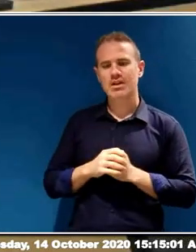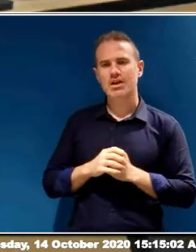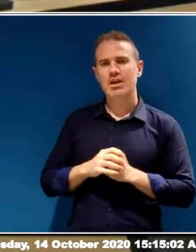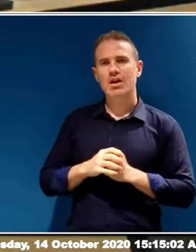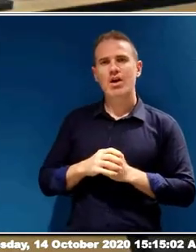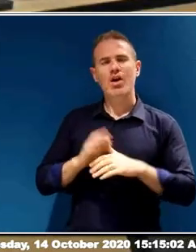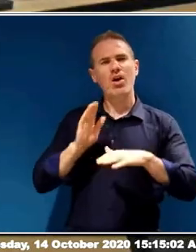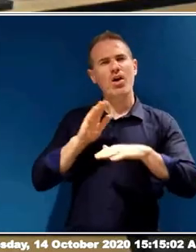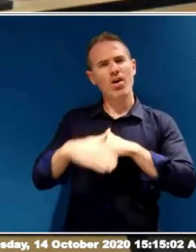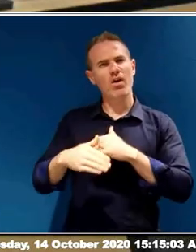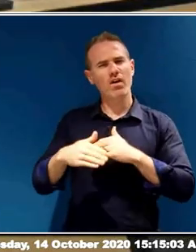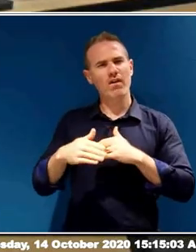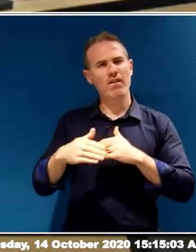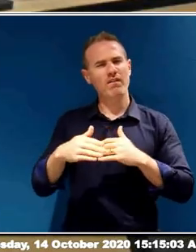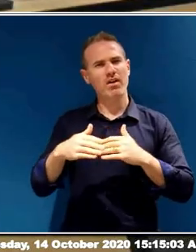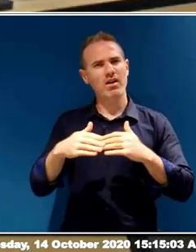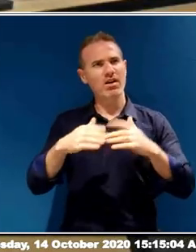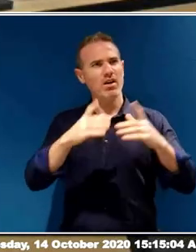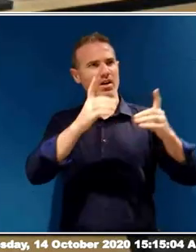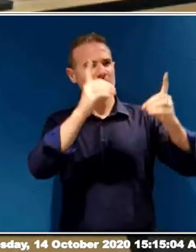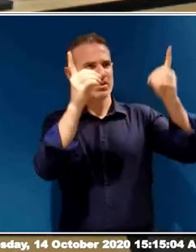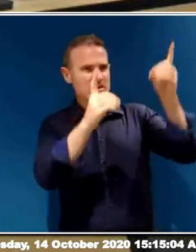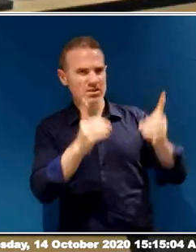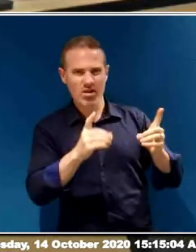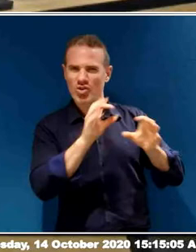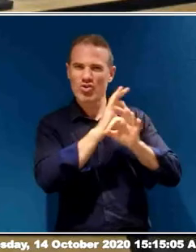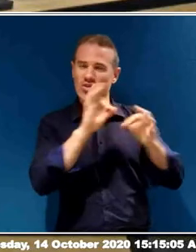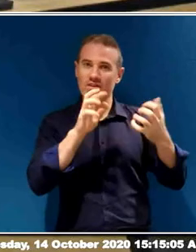students, you've observed, of course, that it has had to result in some